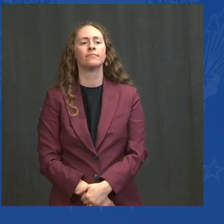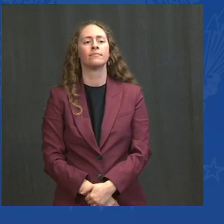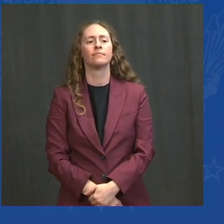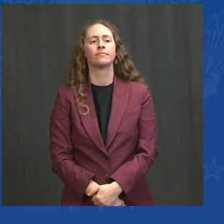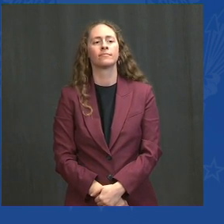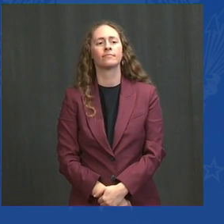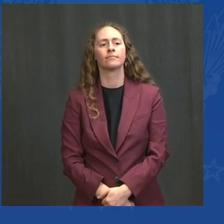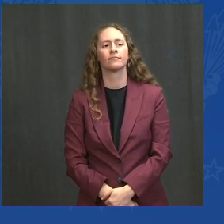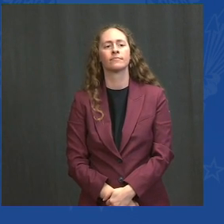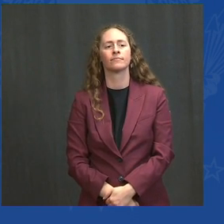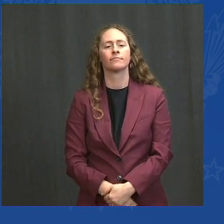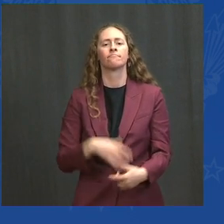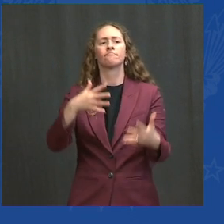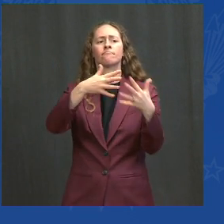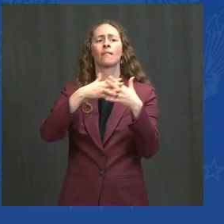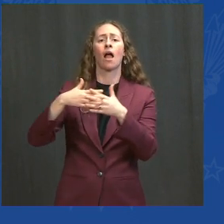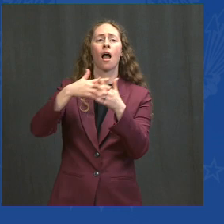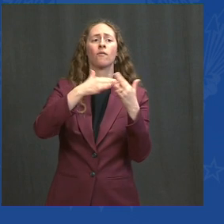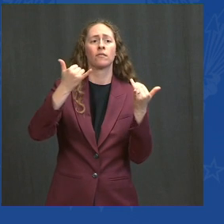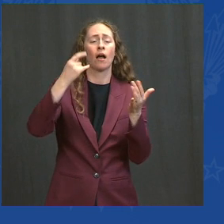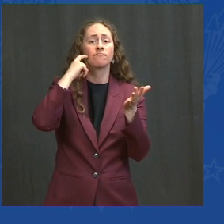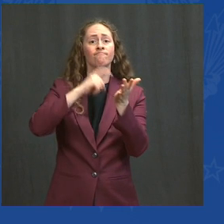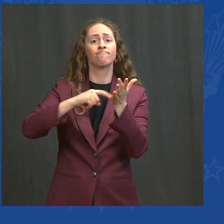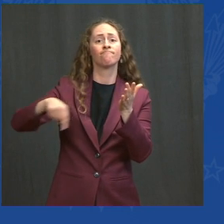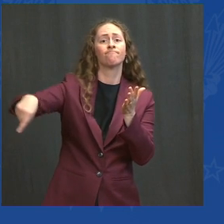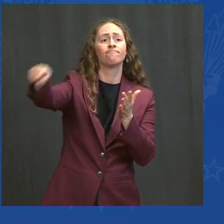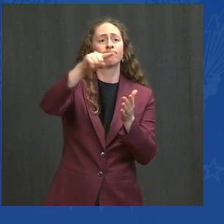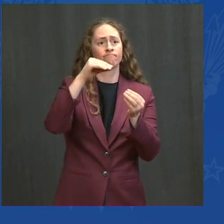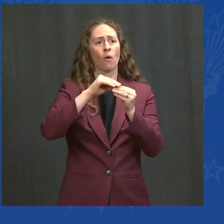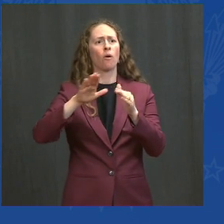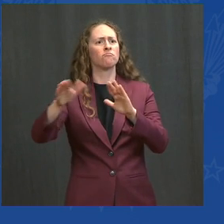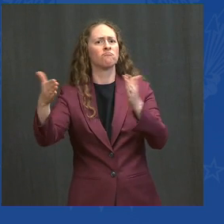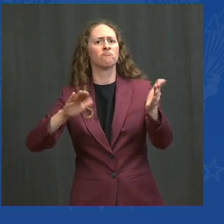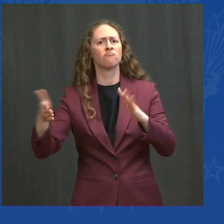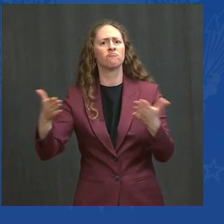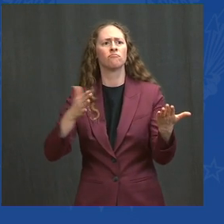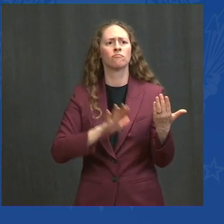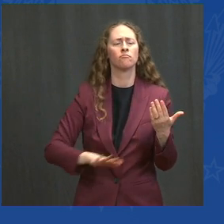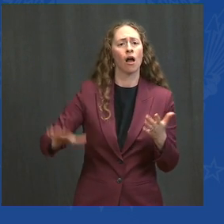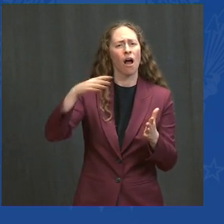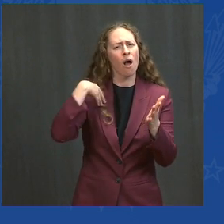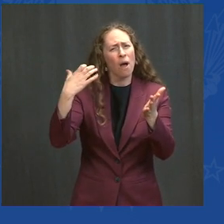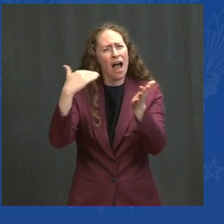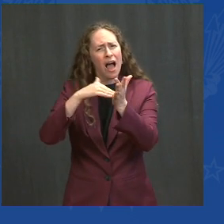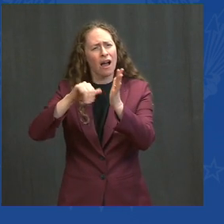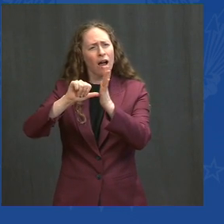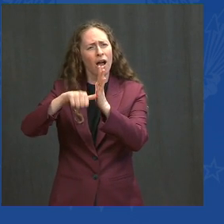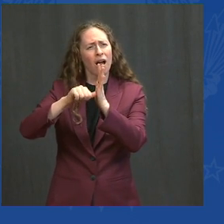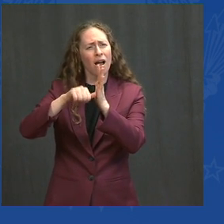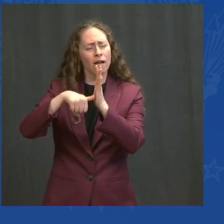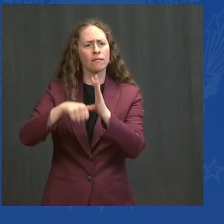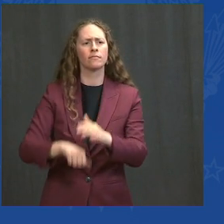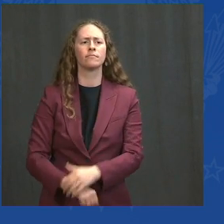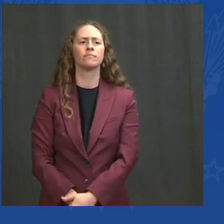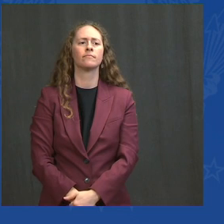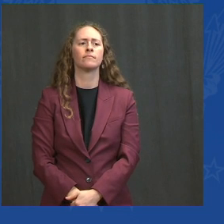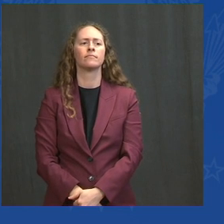of anywhere in the industrial world. Let me say that again: the highest road fatality rates of any industrial nation in the world.